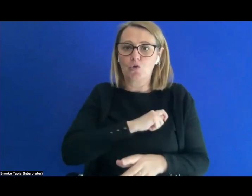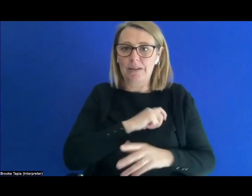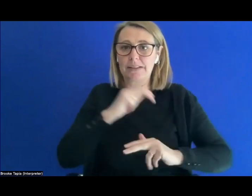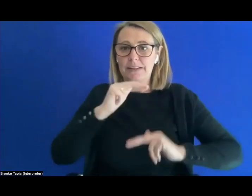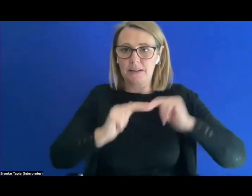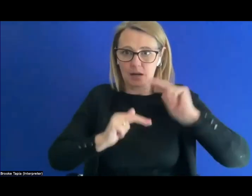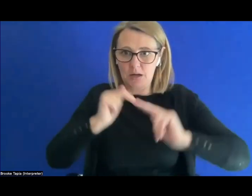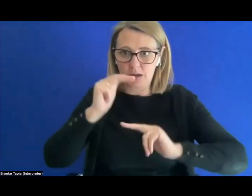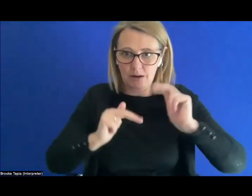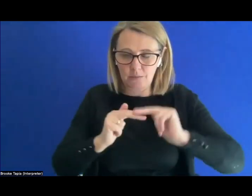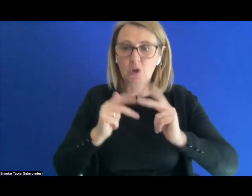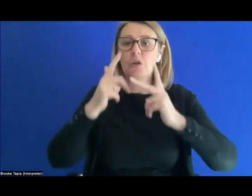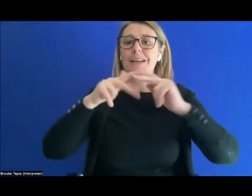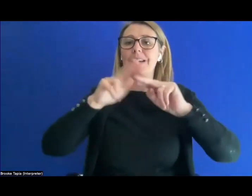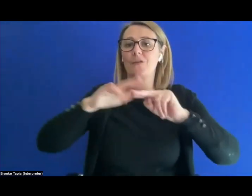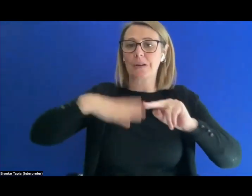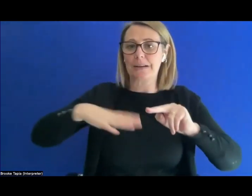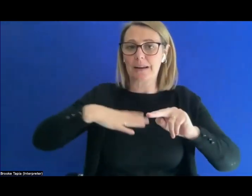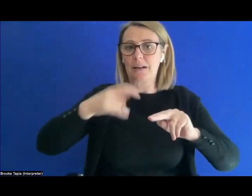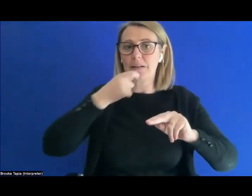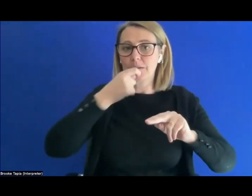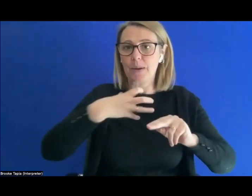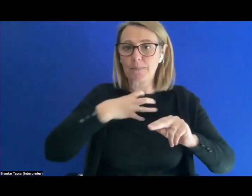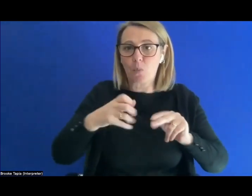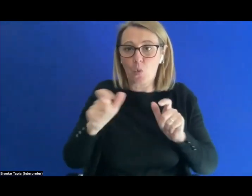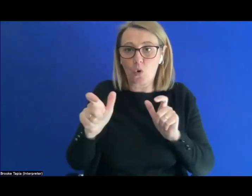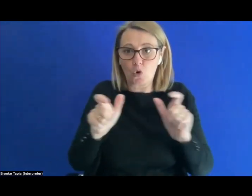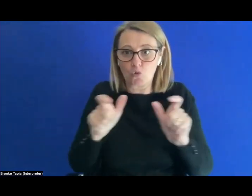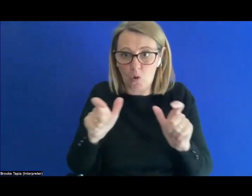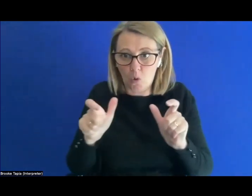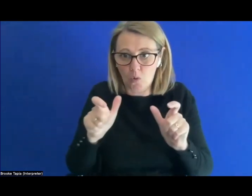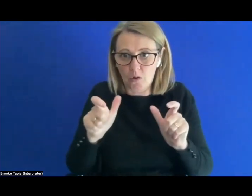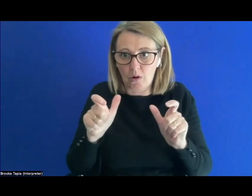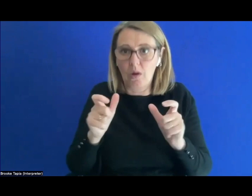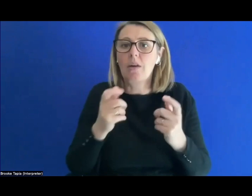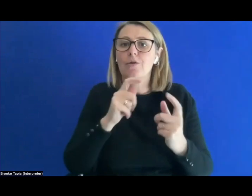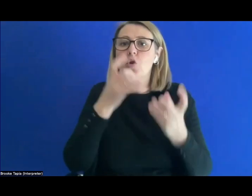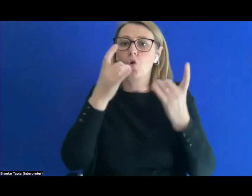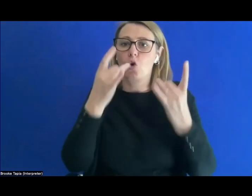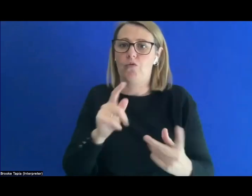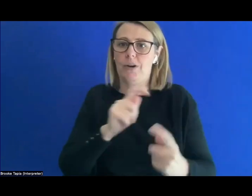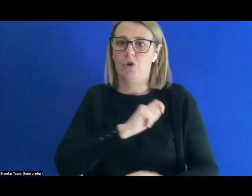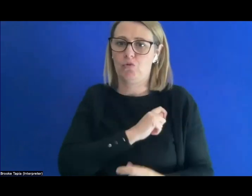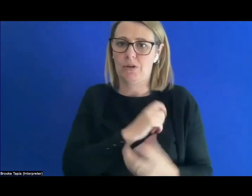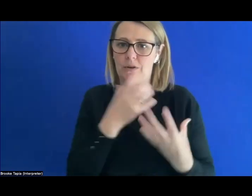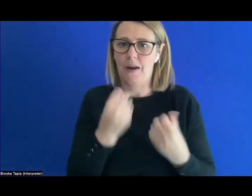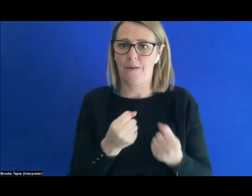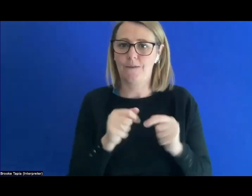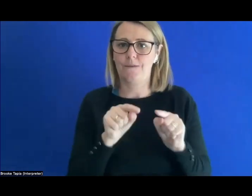ever need to be a little more controlling, they are trusting of the control that you’ve taken,